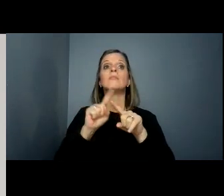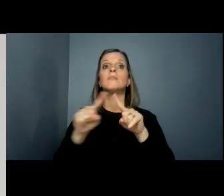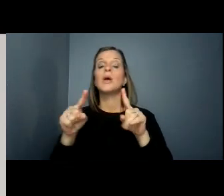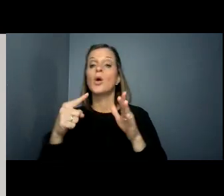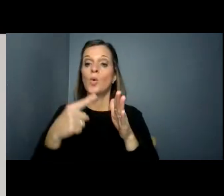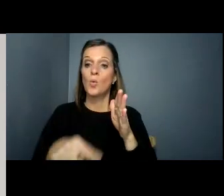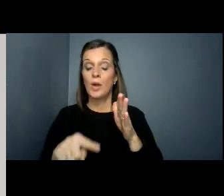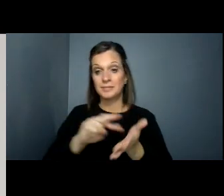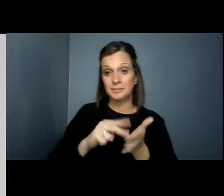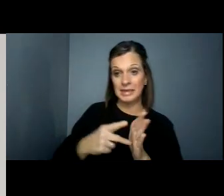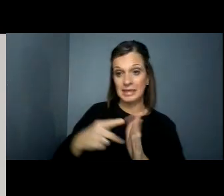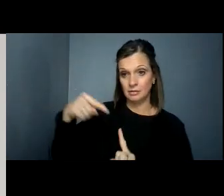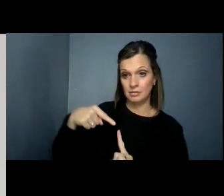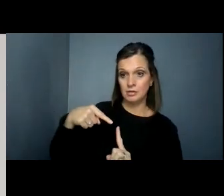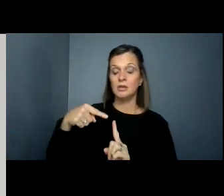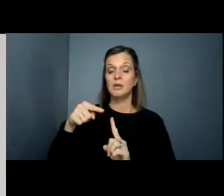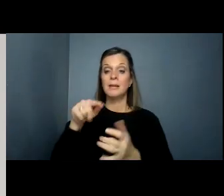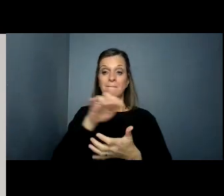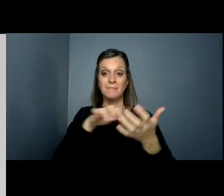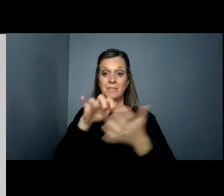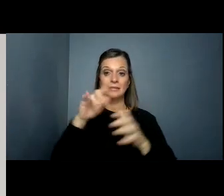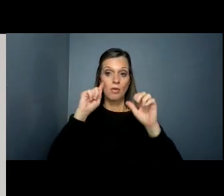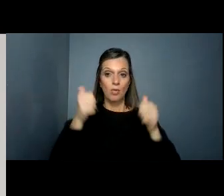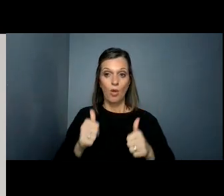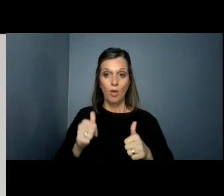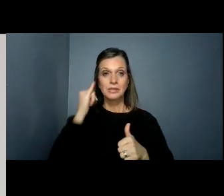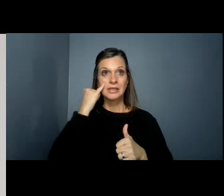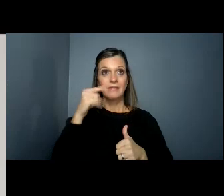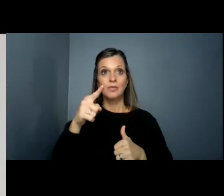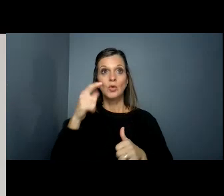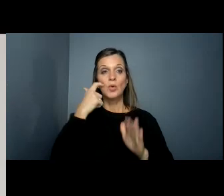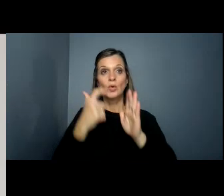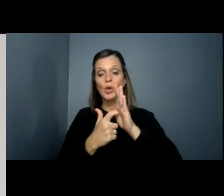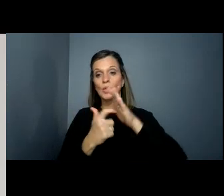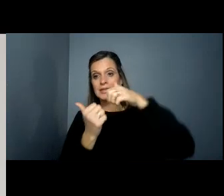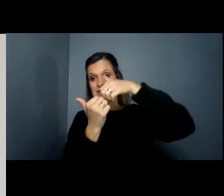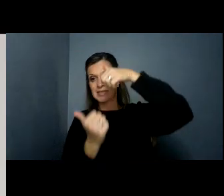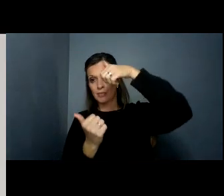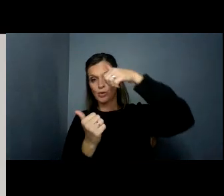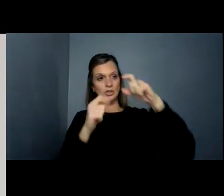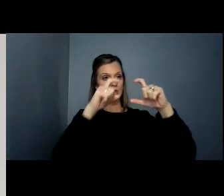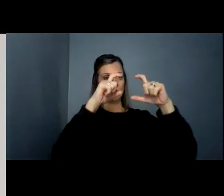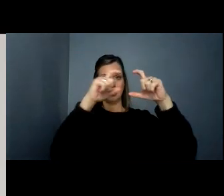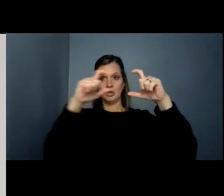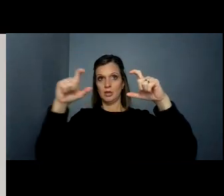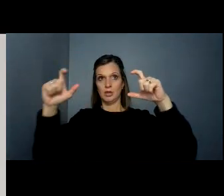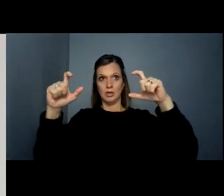Is though mixed loss. When you see a separation, anytime you see a separation of air and bone,